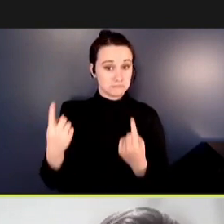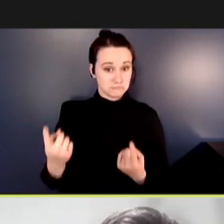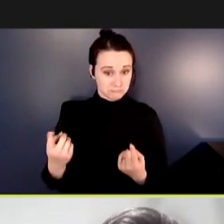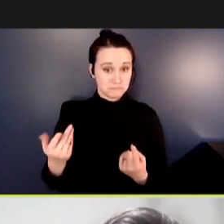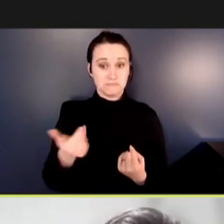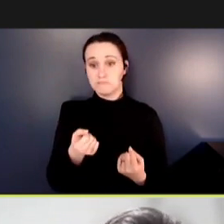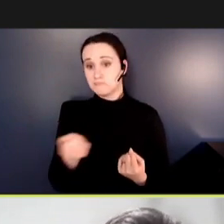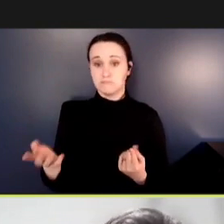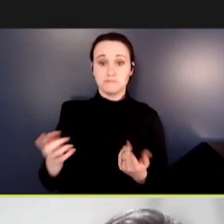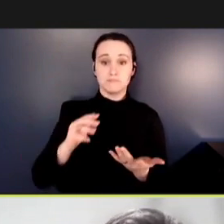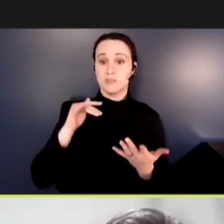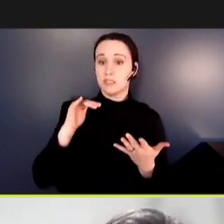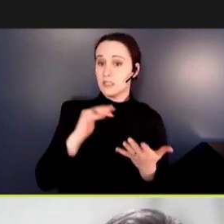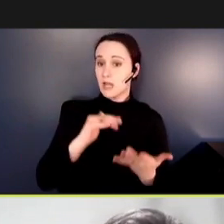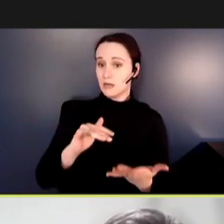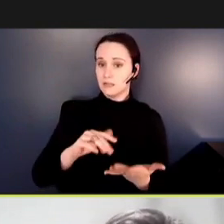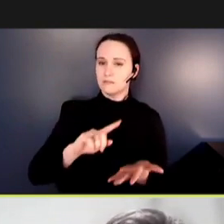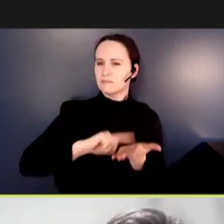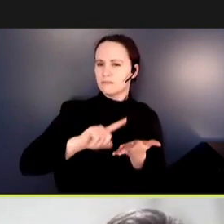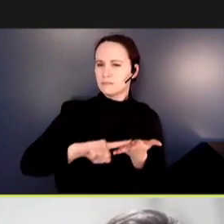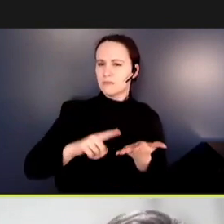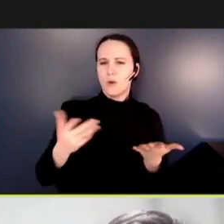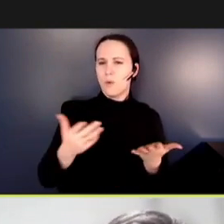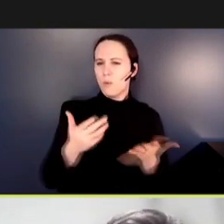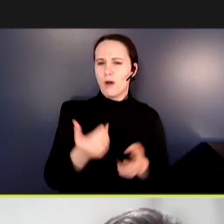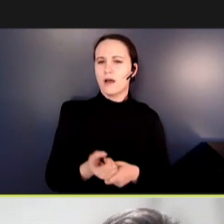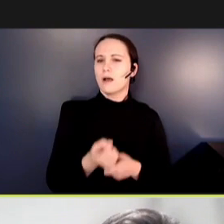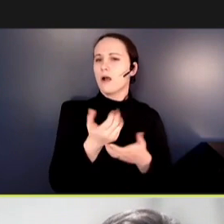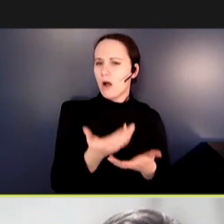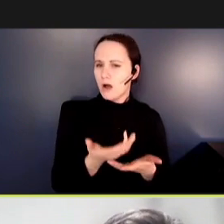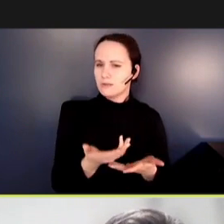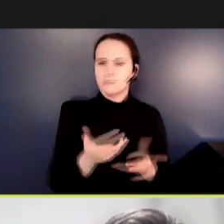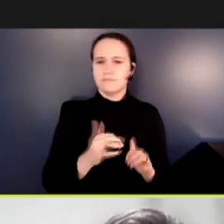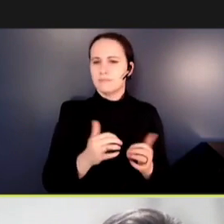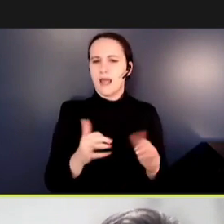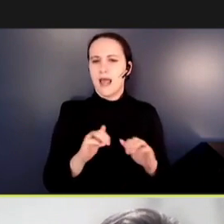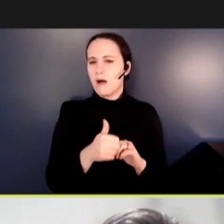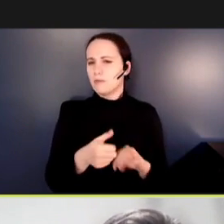at what would be the contributing factors to improve this acceptance of vaccines among